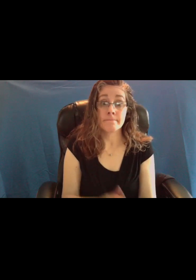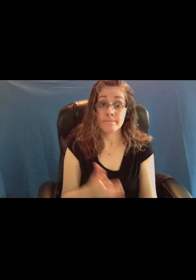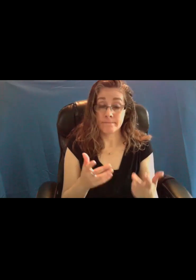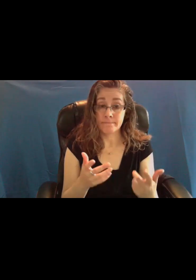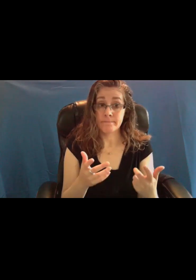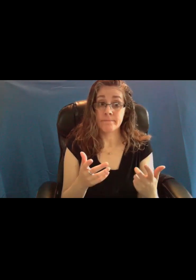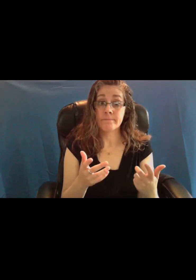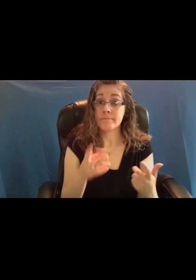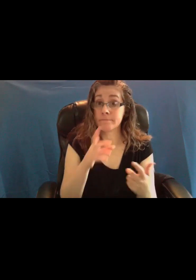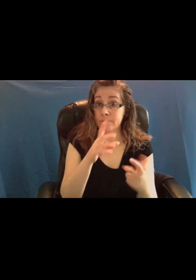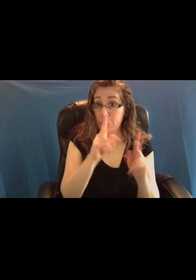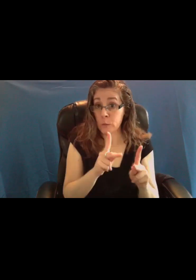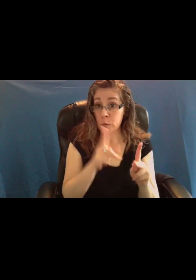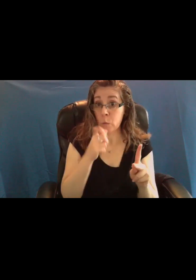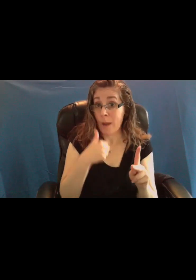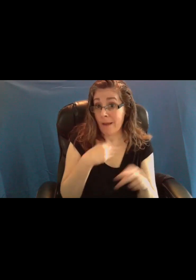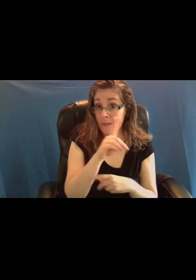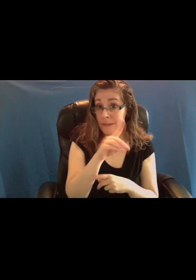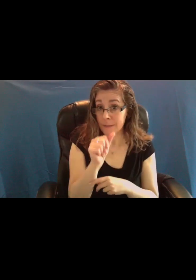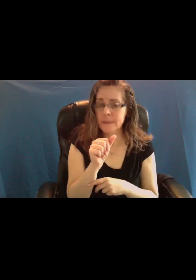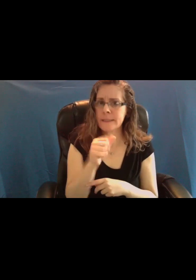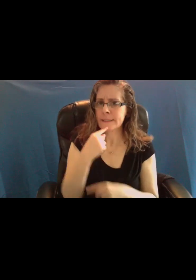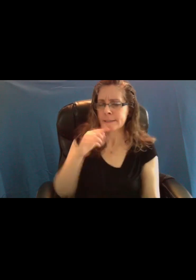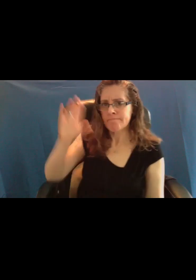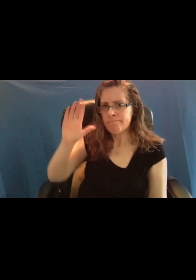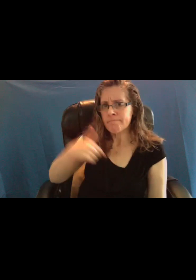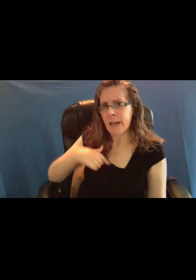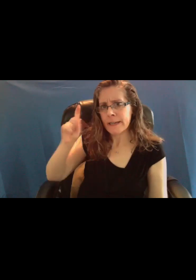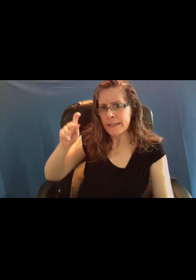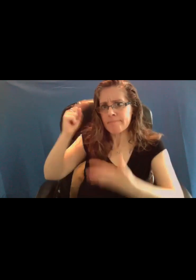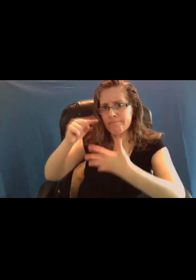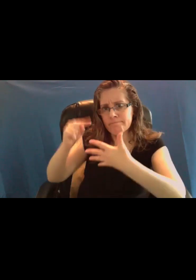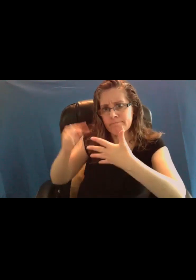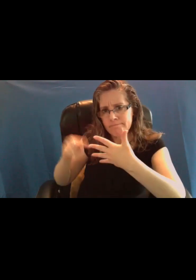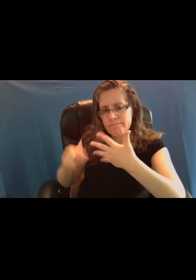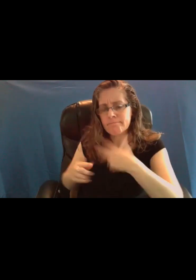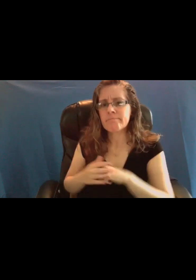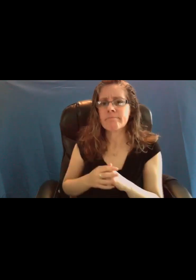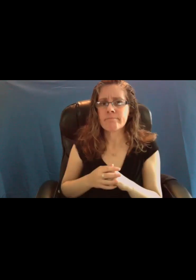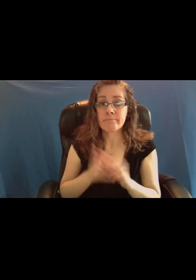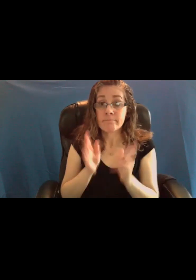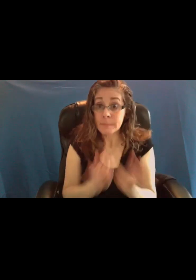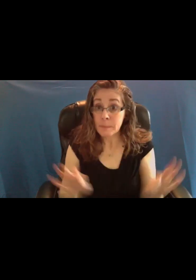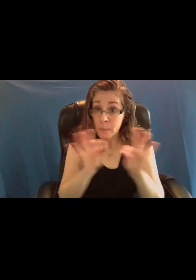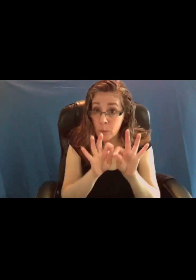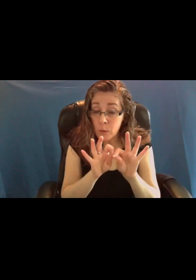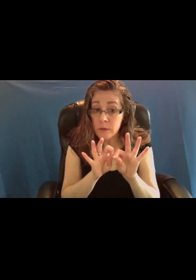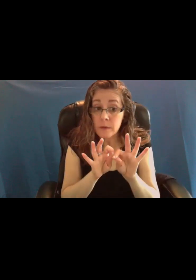the disability. They're explaining what they need and what works best for them. And very important here. There is no need to